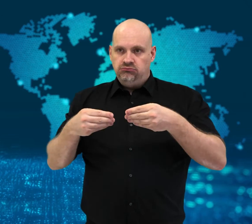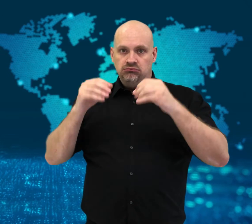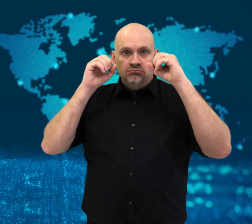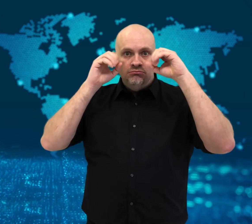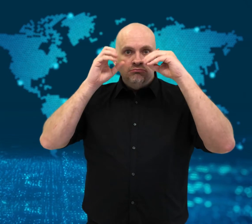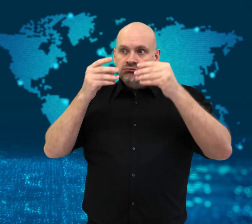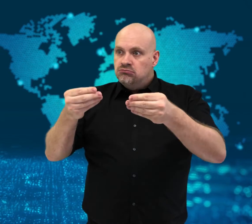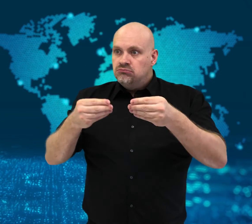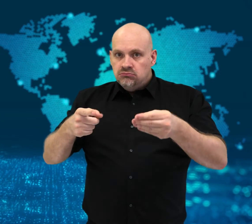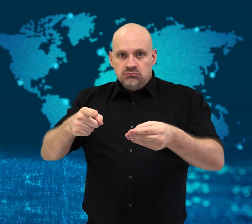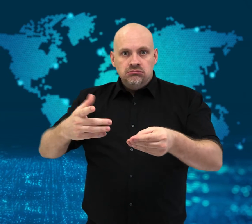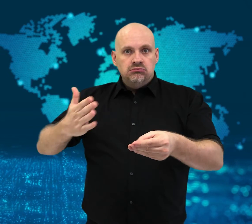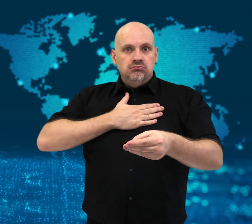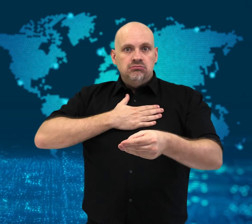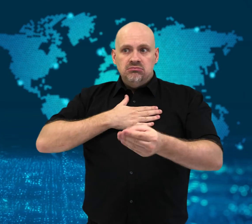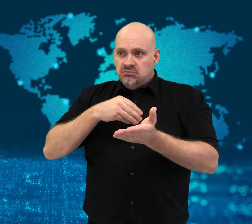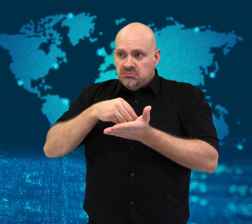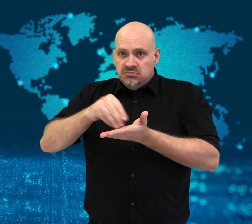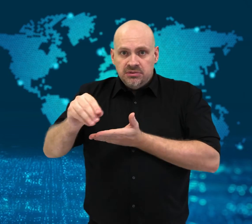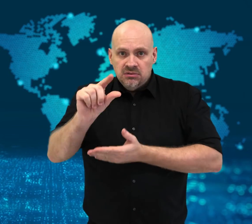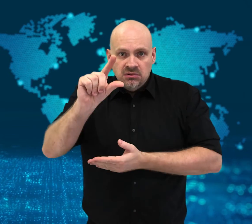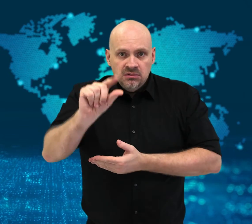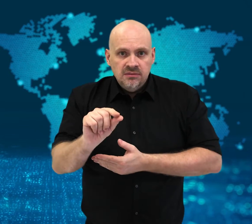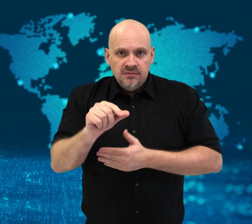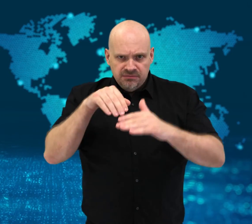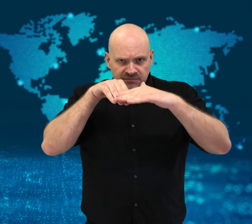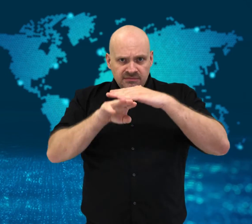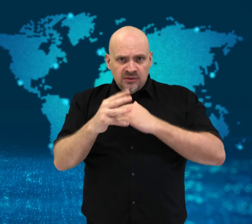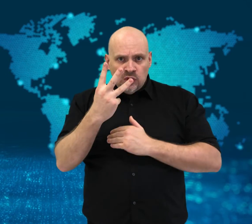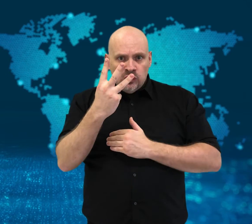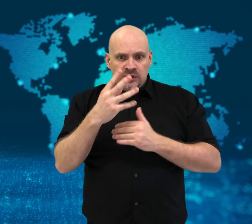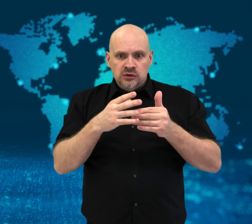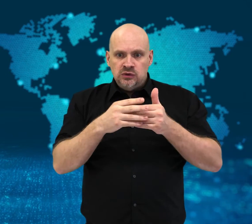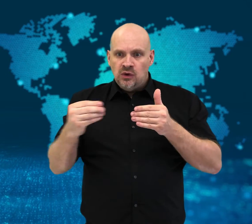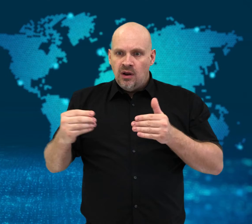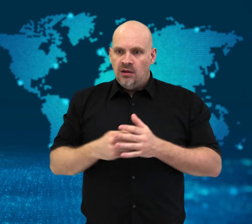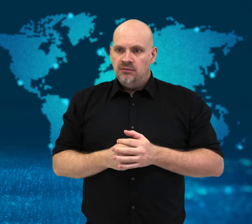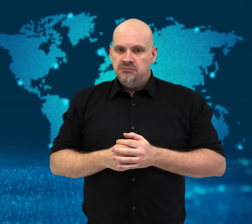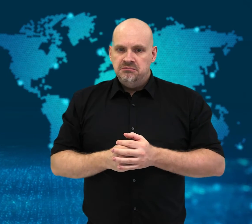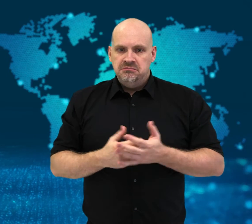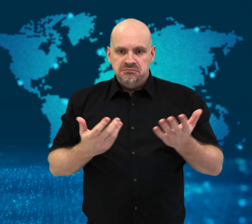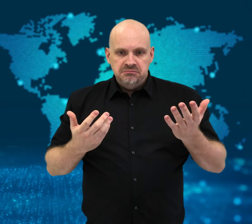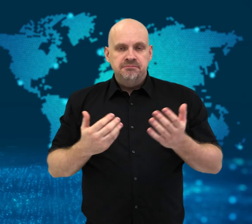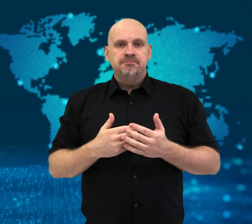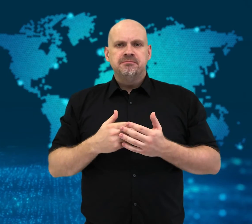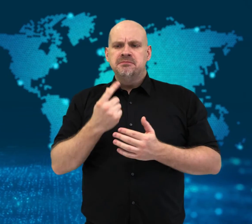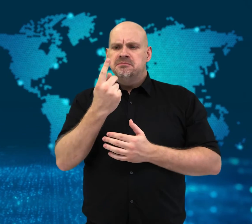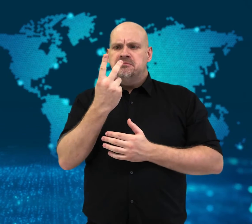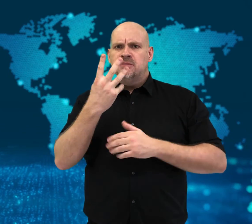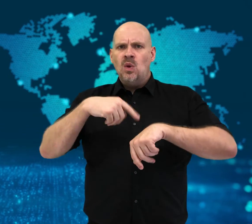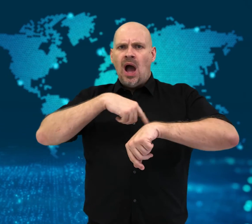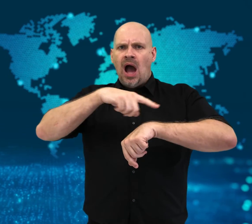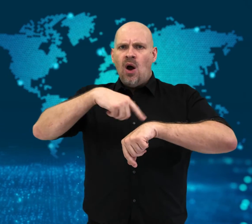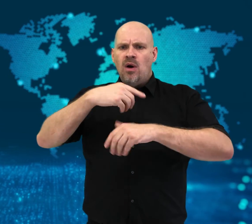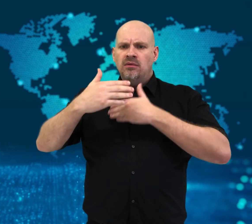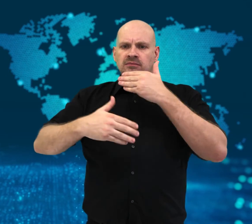received an invoice confirming his purchase. For a few hours,